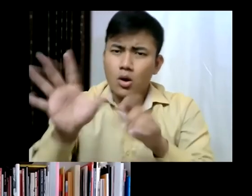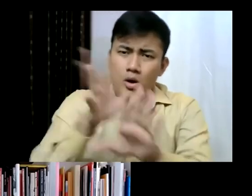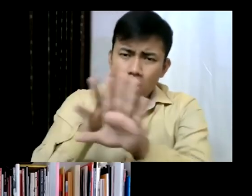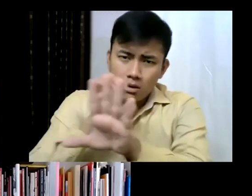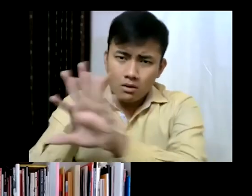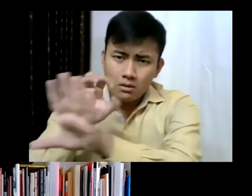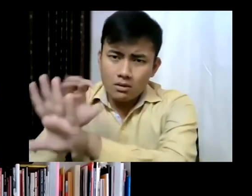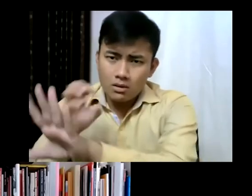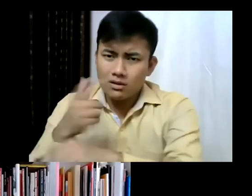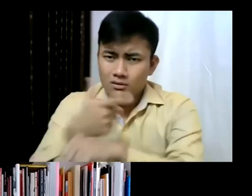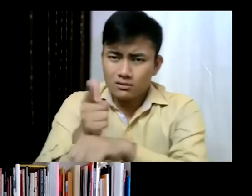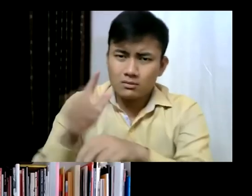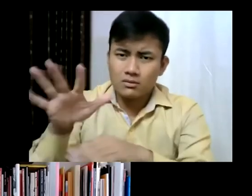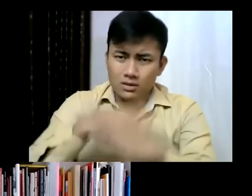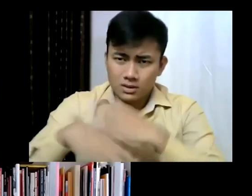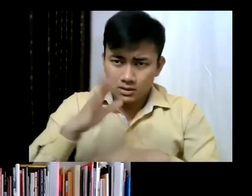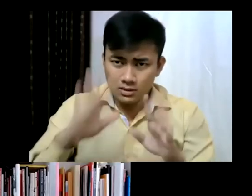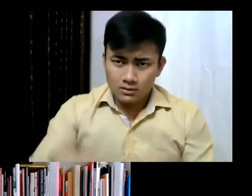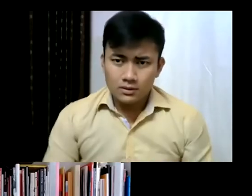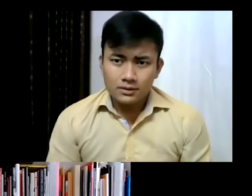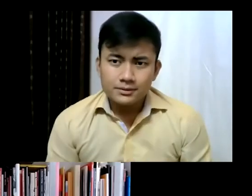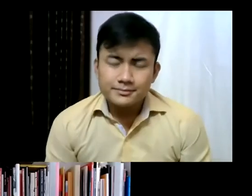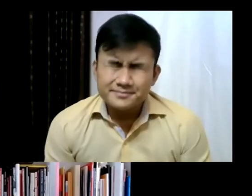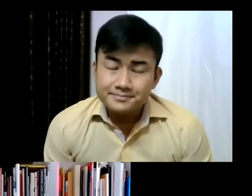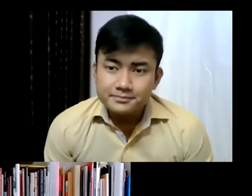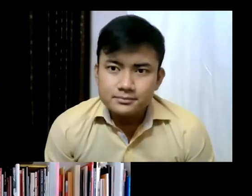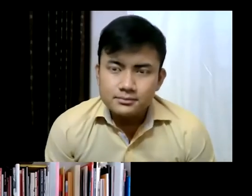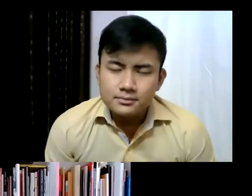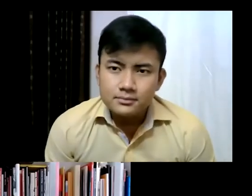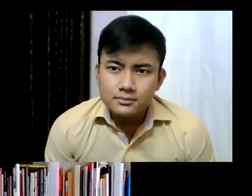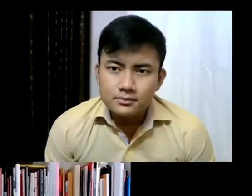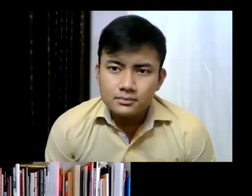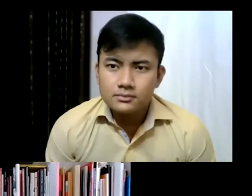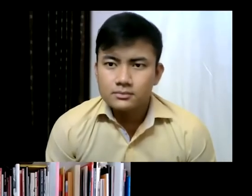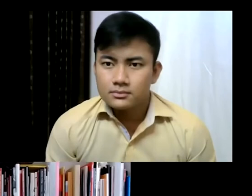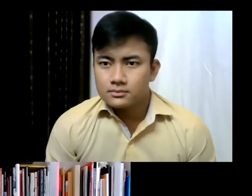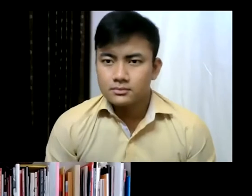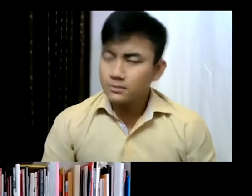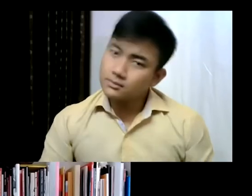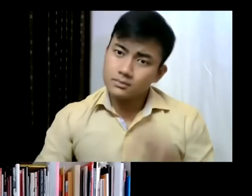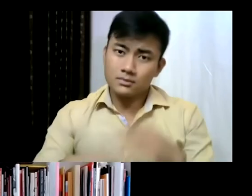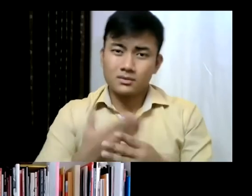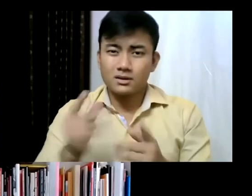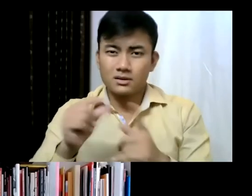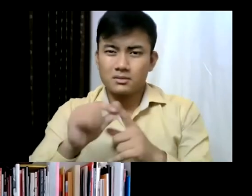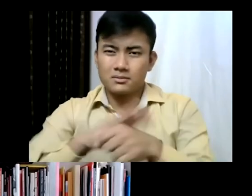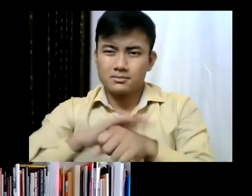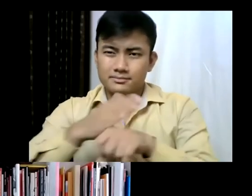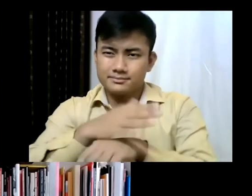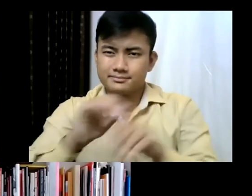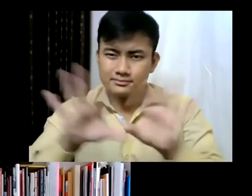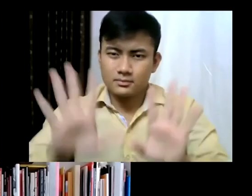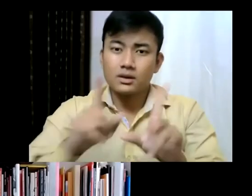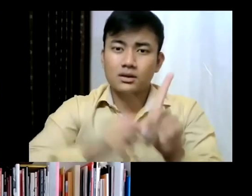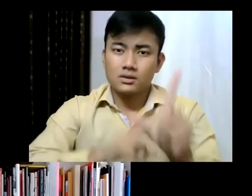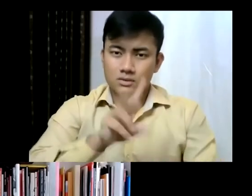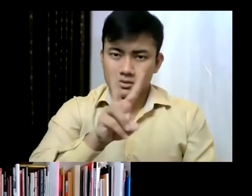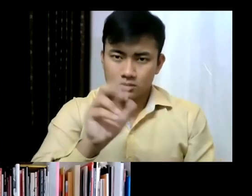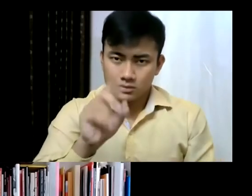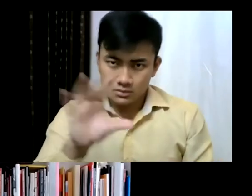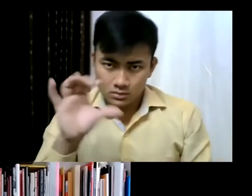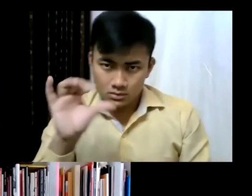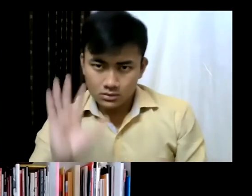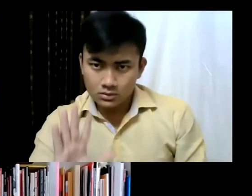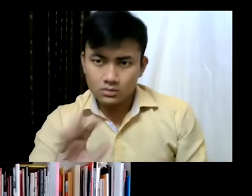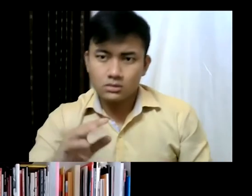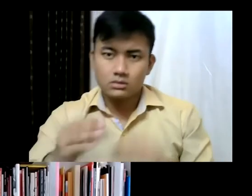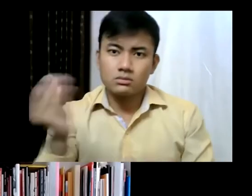So first question- data pre-pandemic, so in 2019 for instance, there were over 8 million visitors